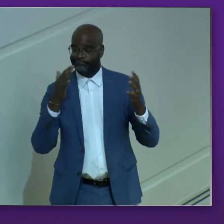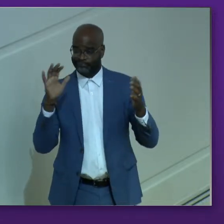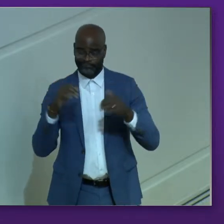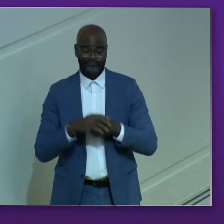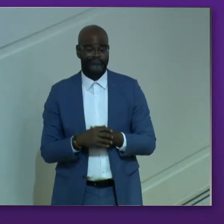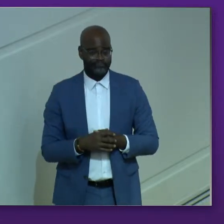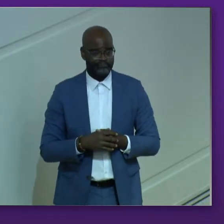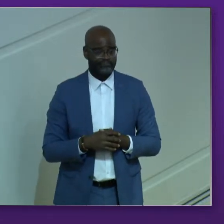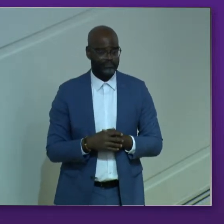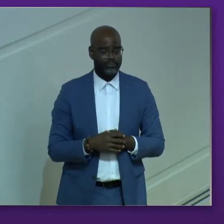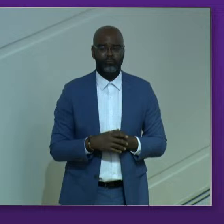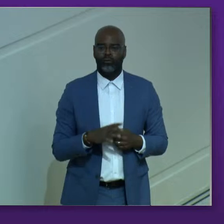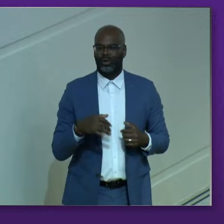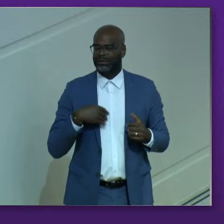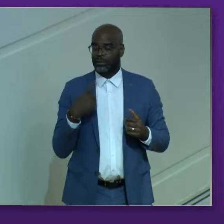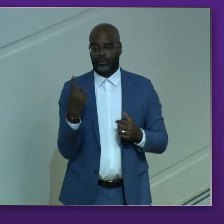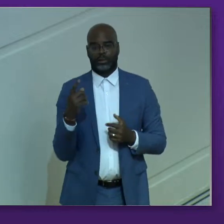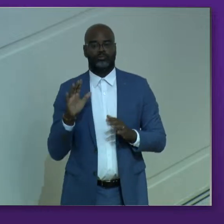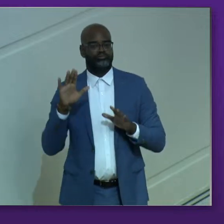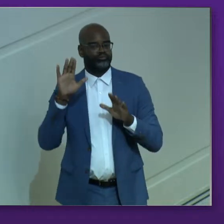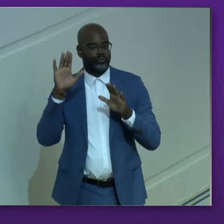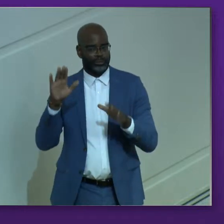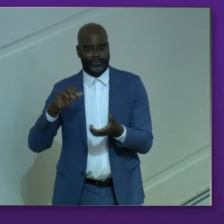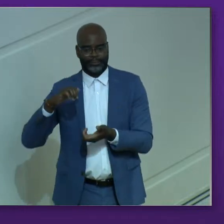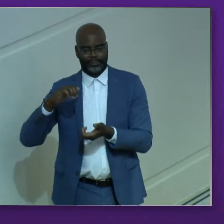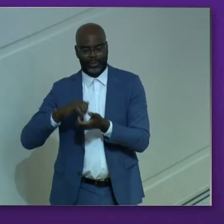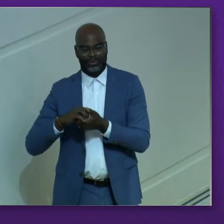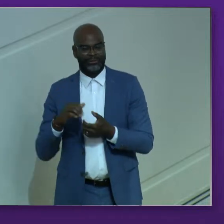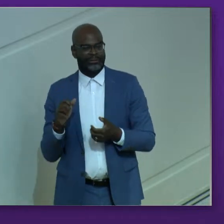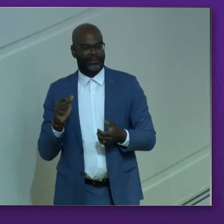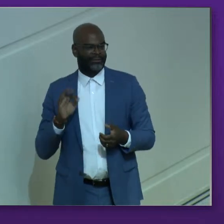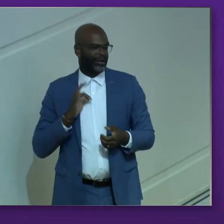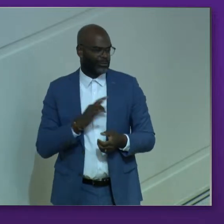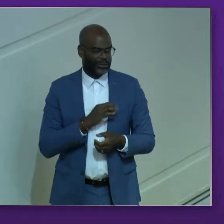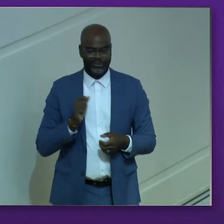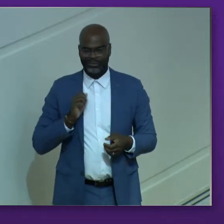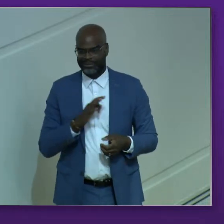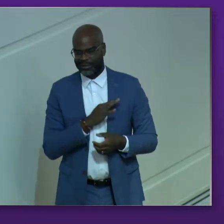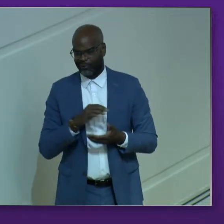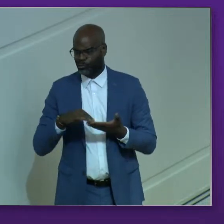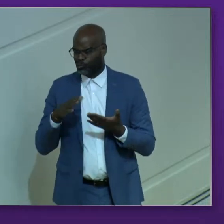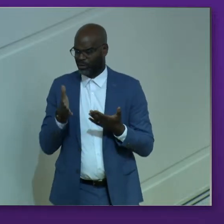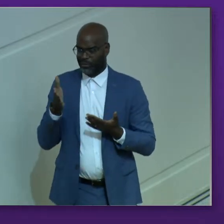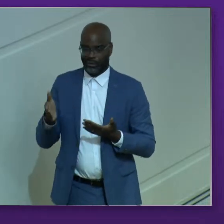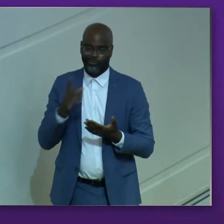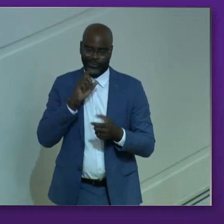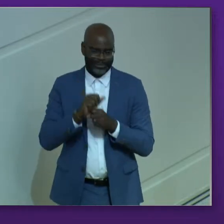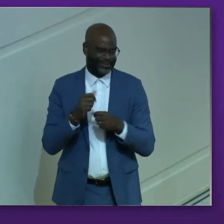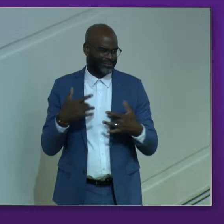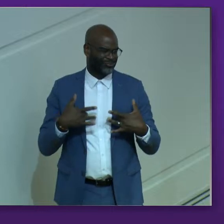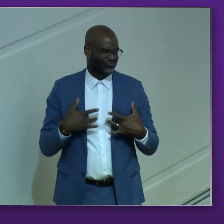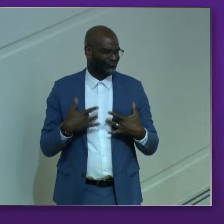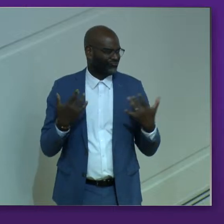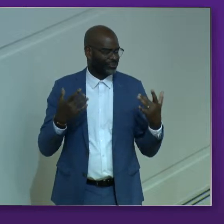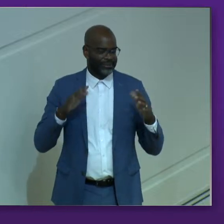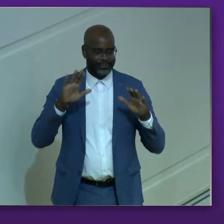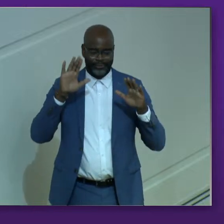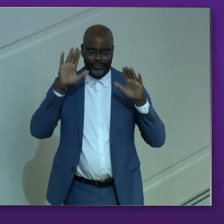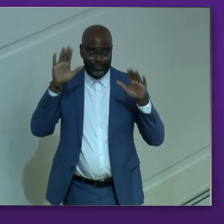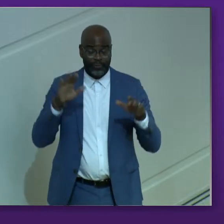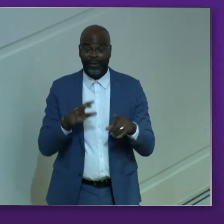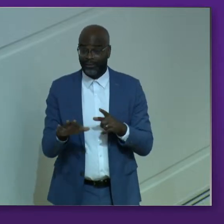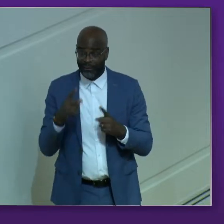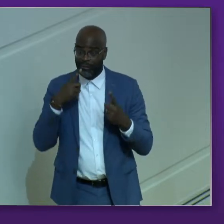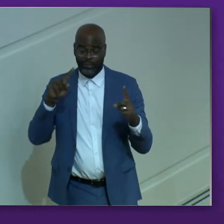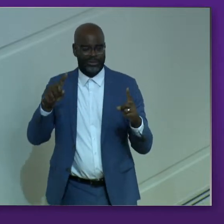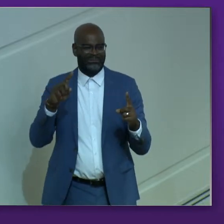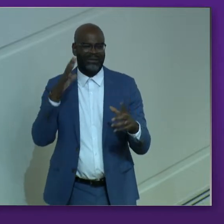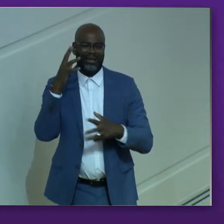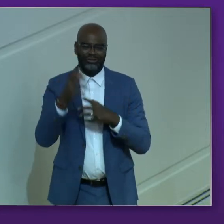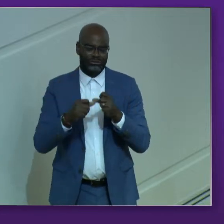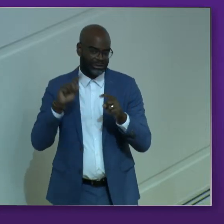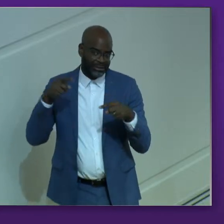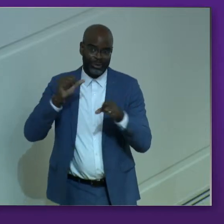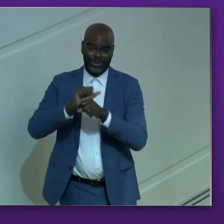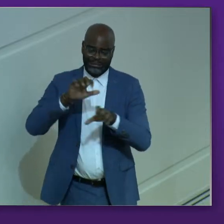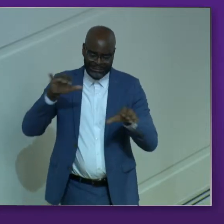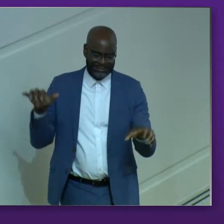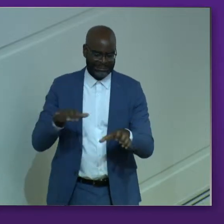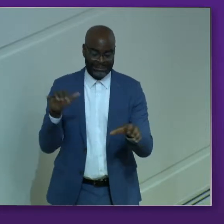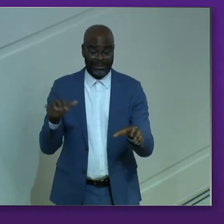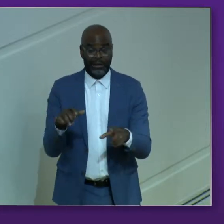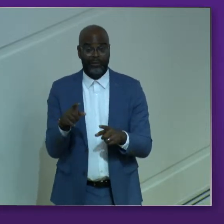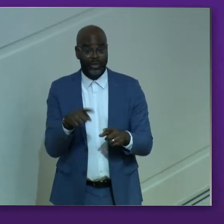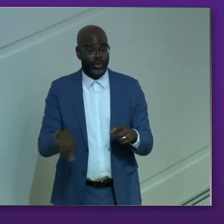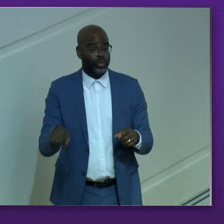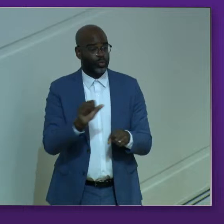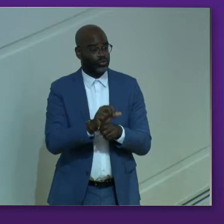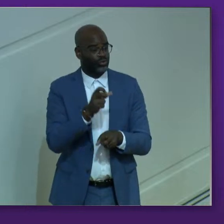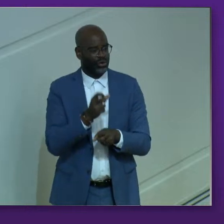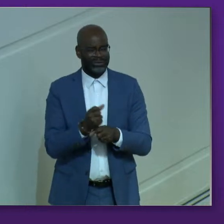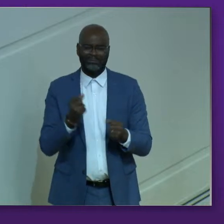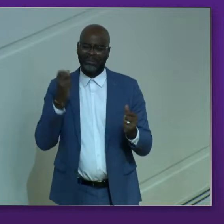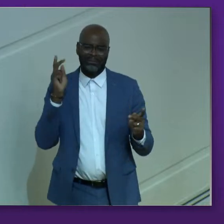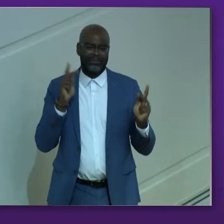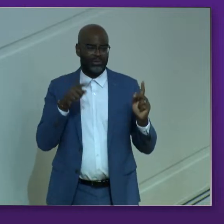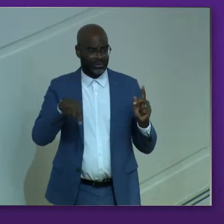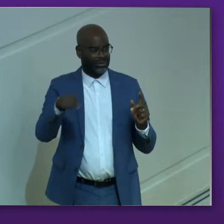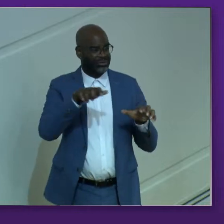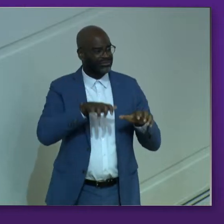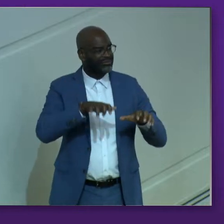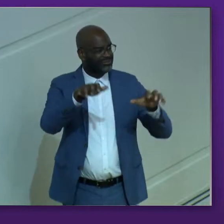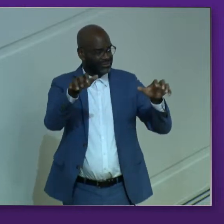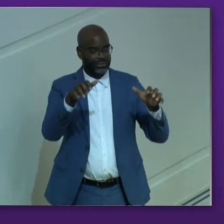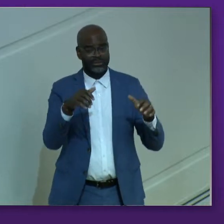HAVE OPENED THE EAST COUNTY